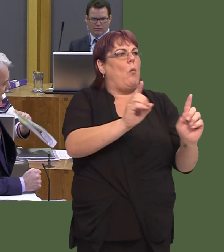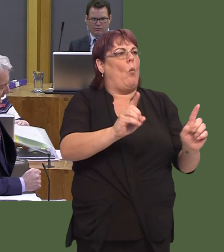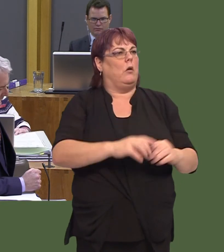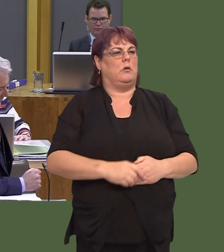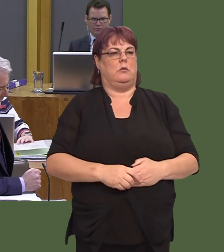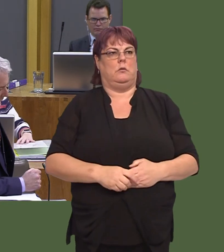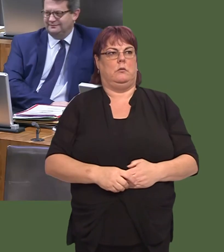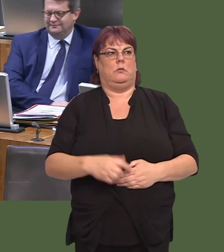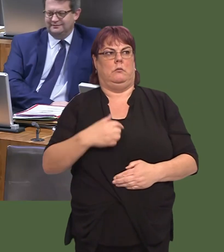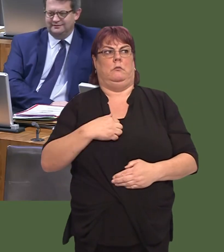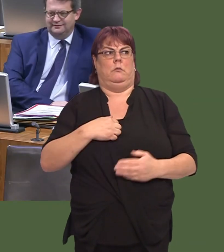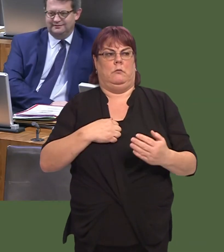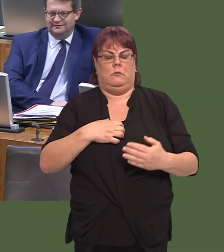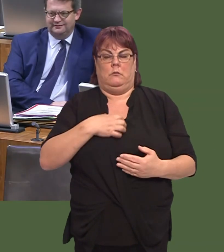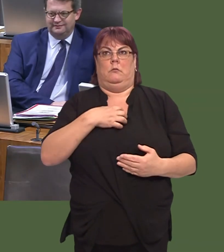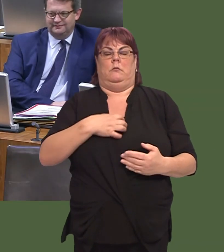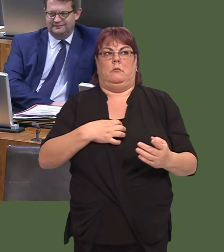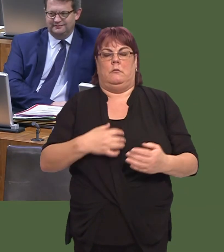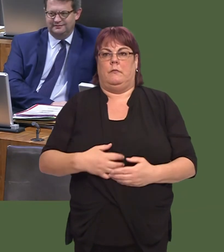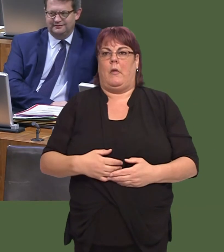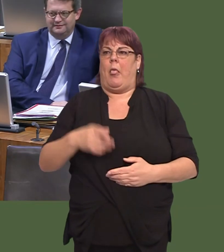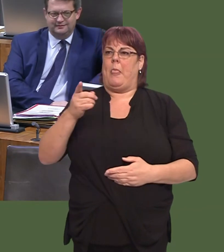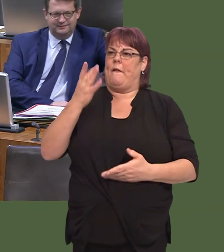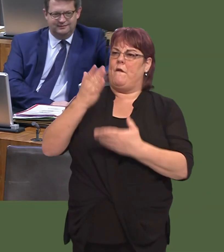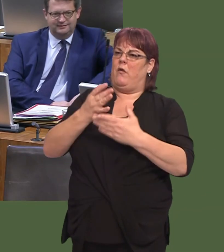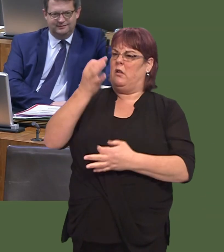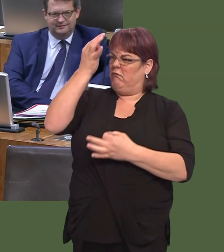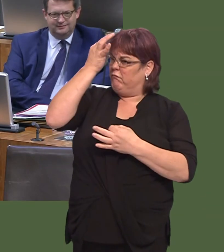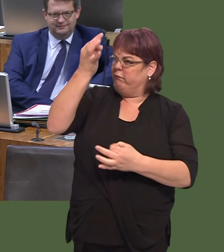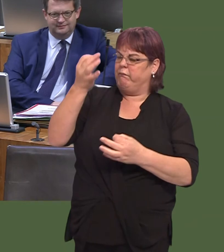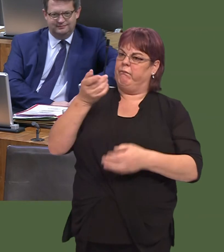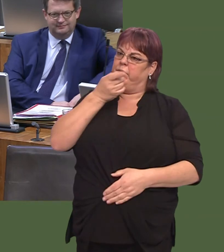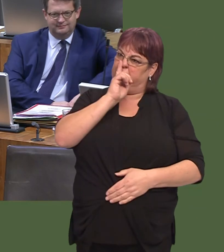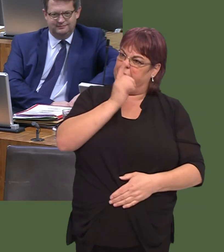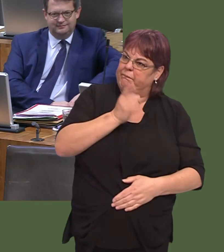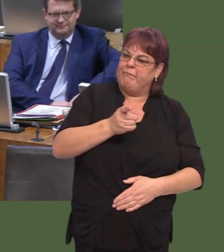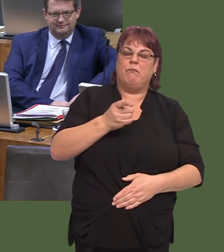That is as authoritarian a request as could possibly be made.